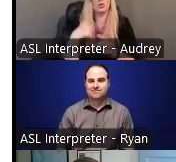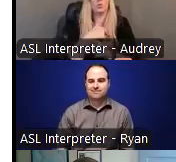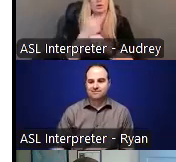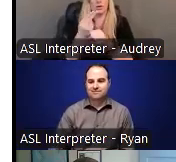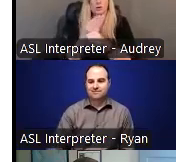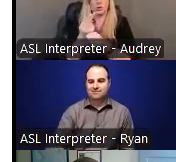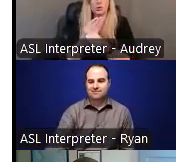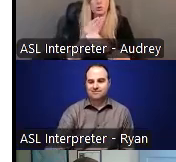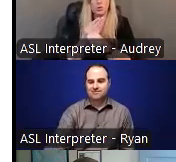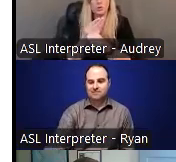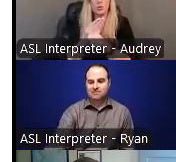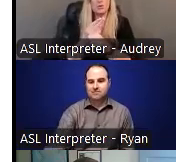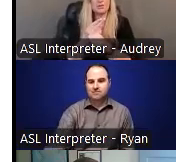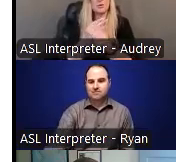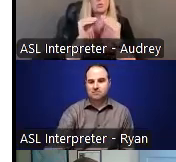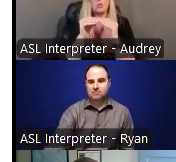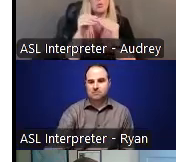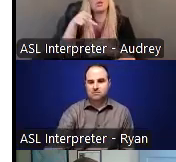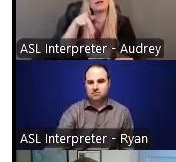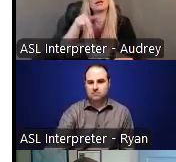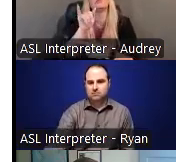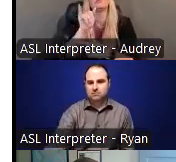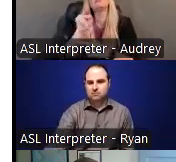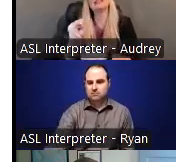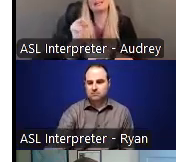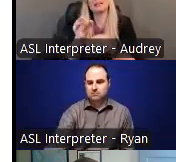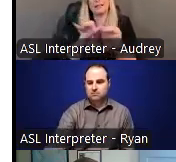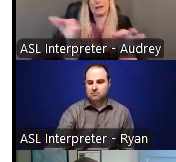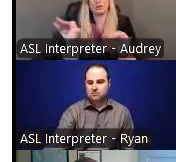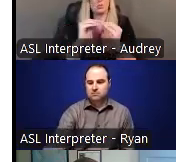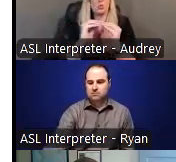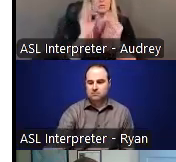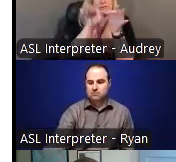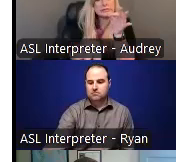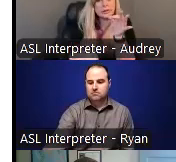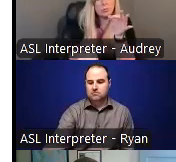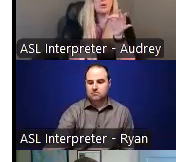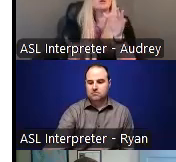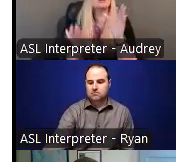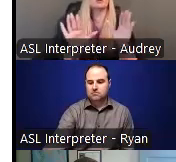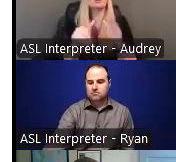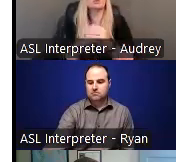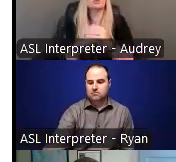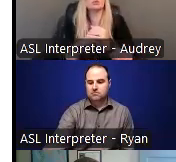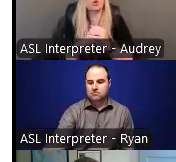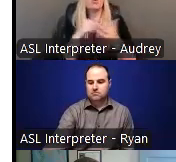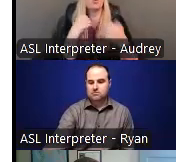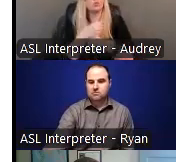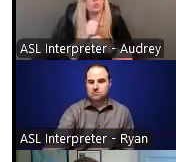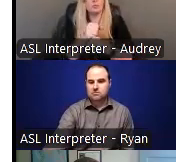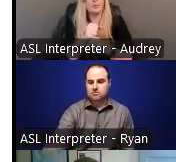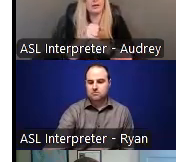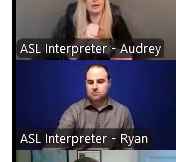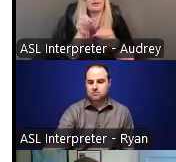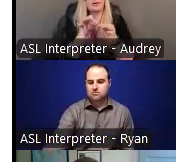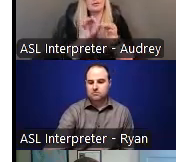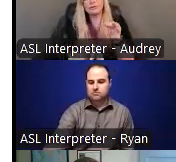plain language. We would sometimes create plain language summaries for each other, even verbally.